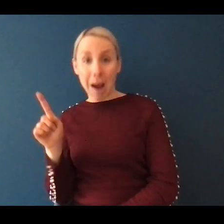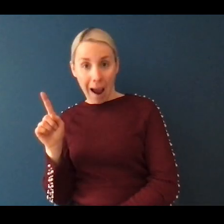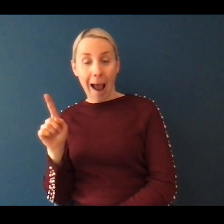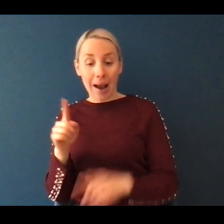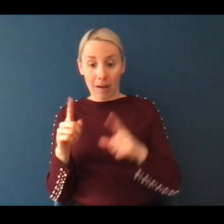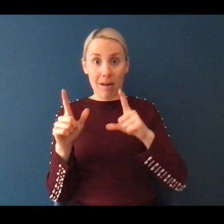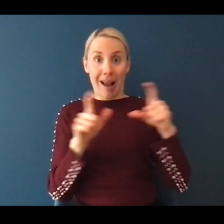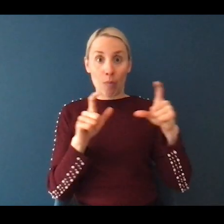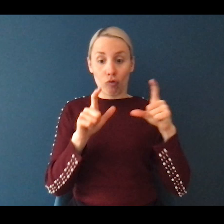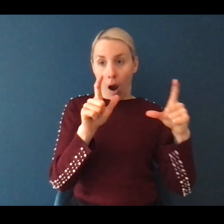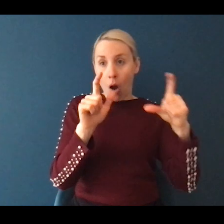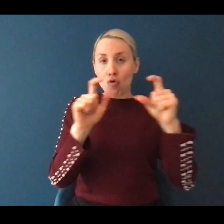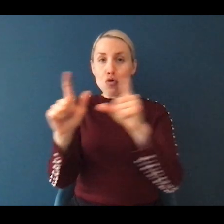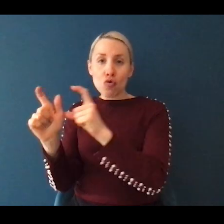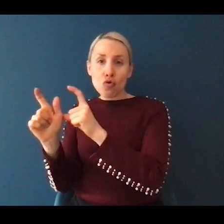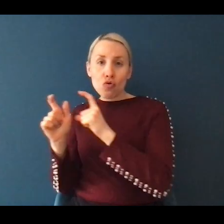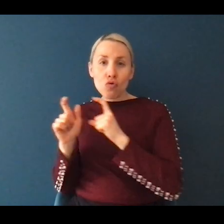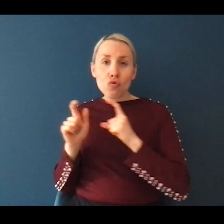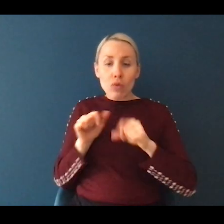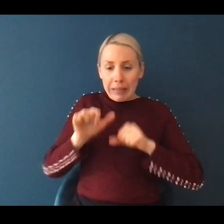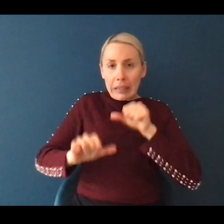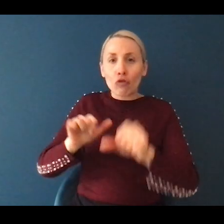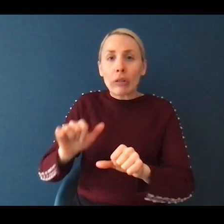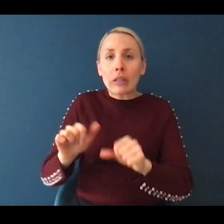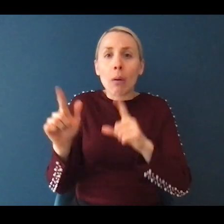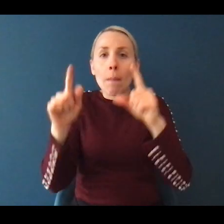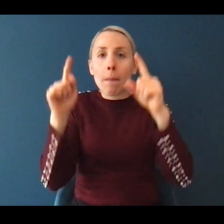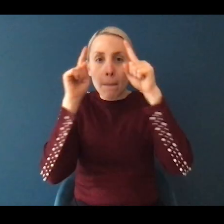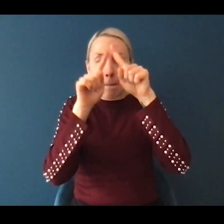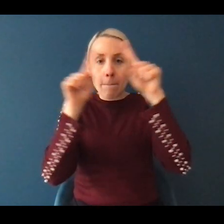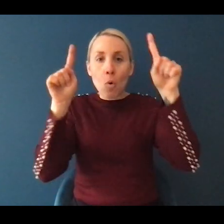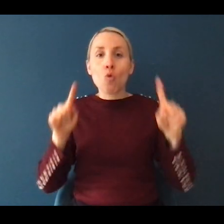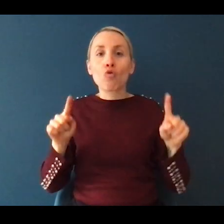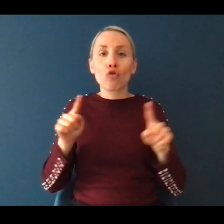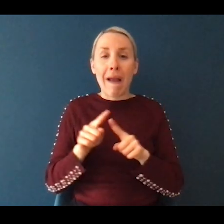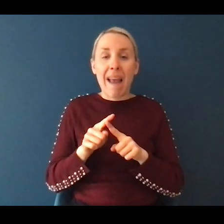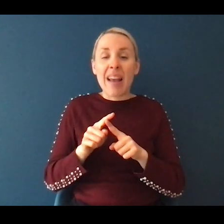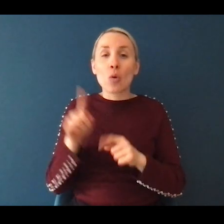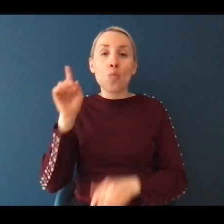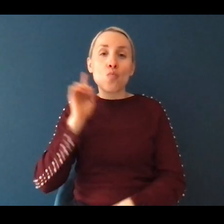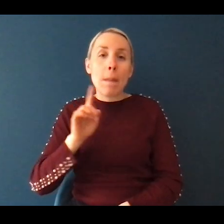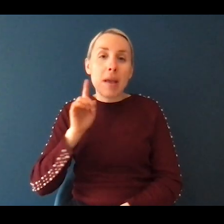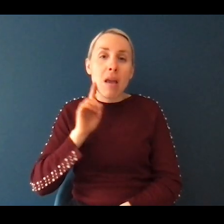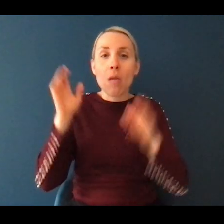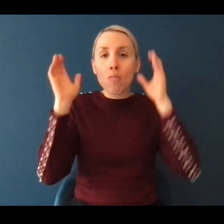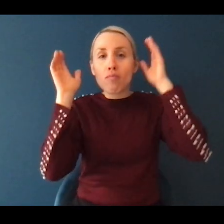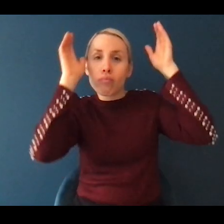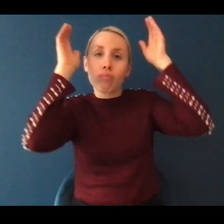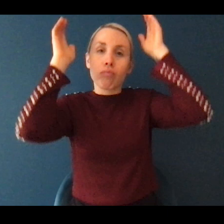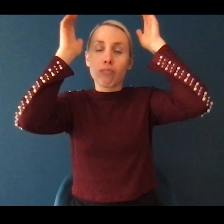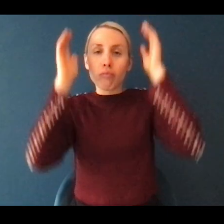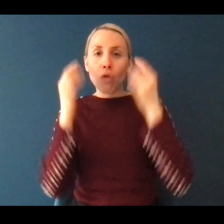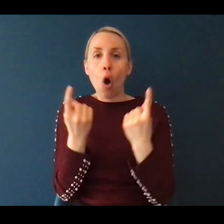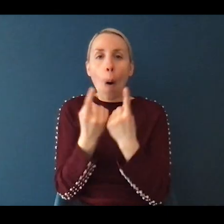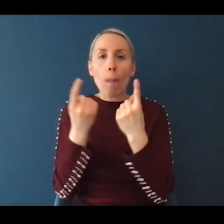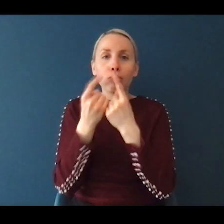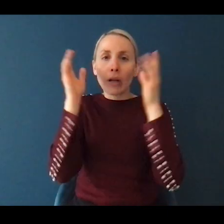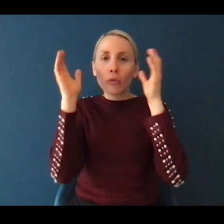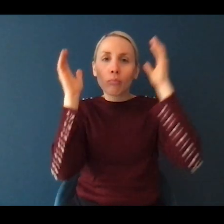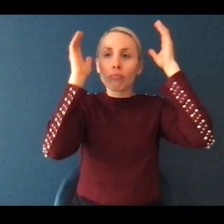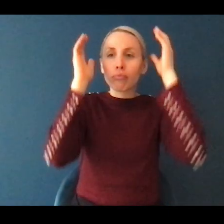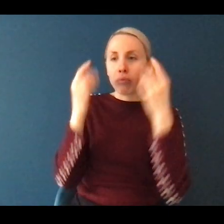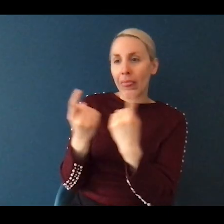of portraits of women carriers and record all of the objects that were sold in the market